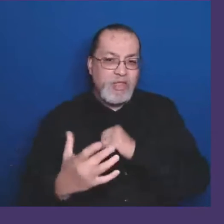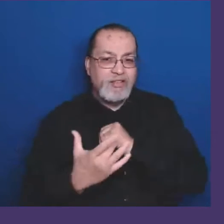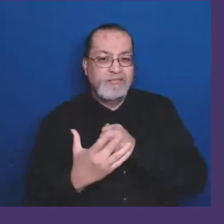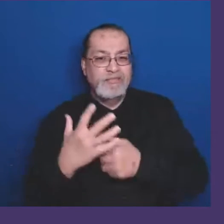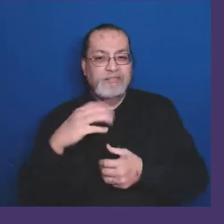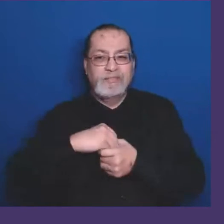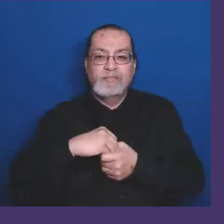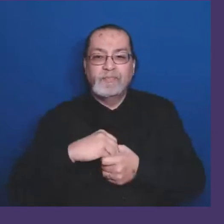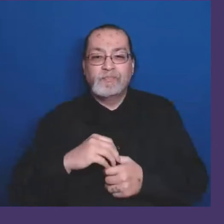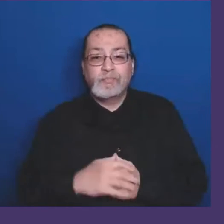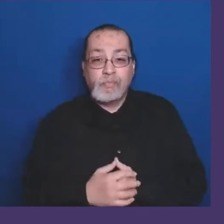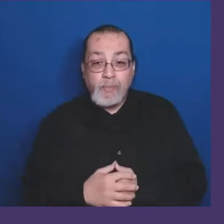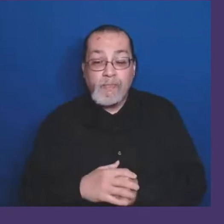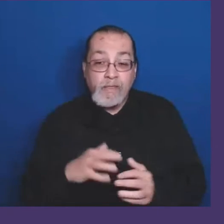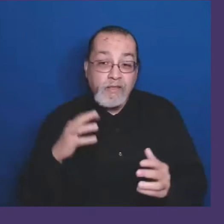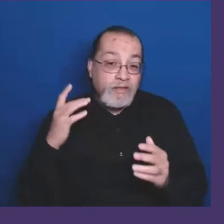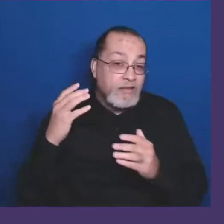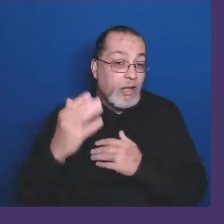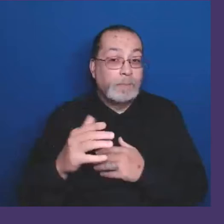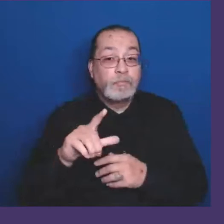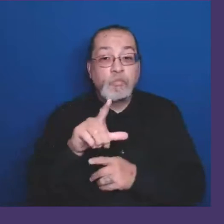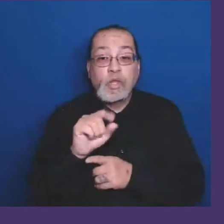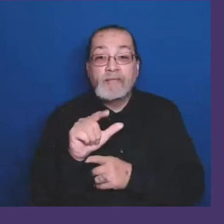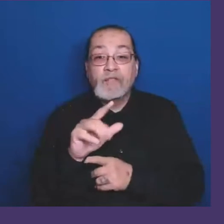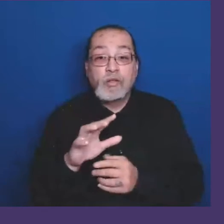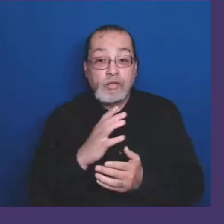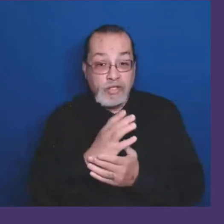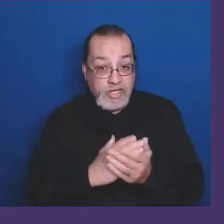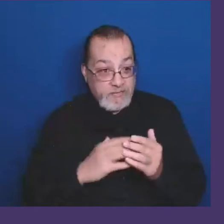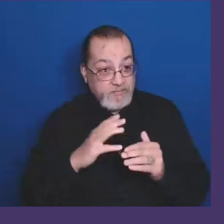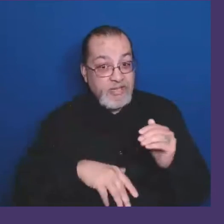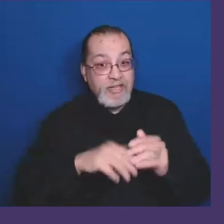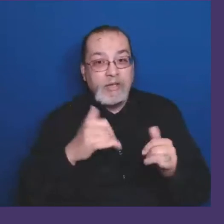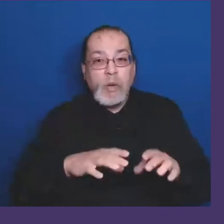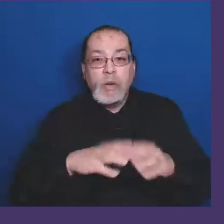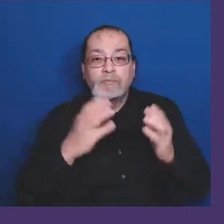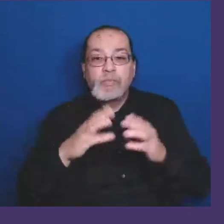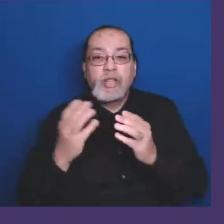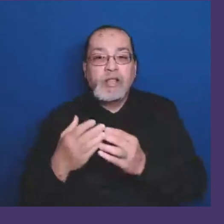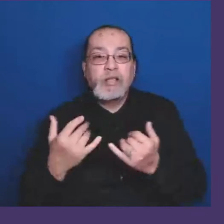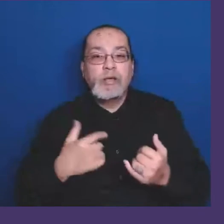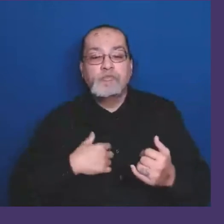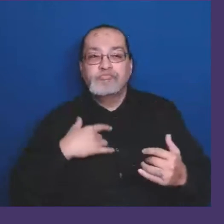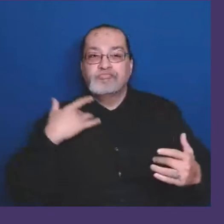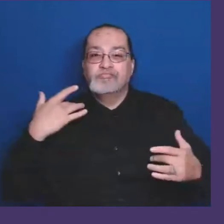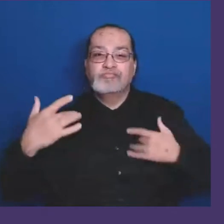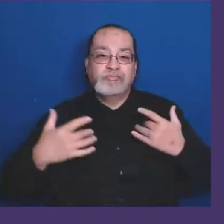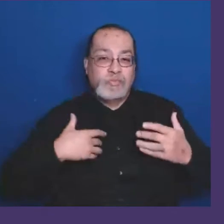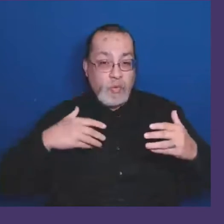and I'm really excited to introduce Alice Jolla, who is leading the charge.